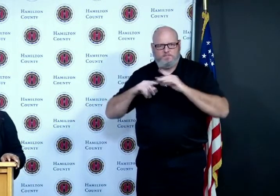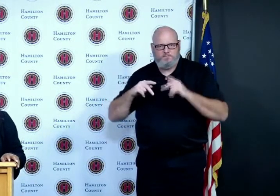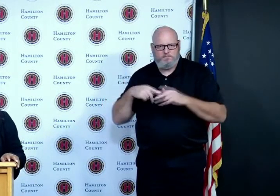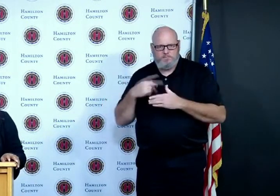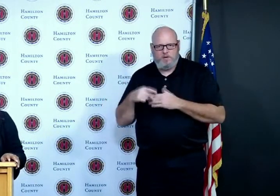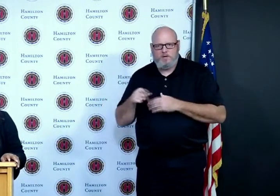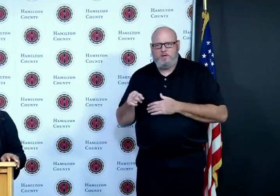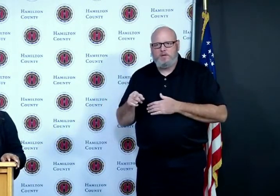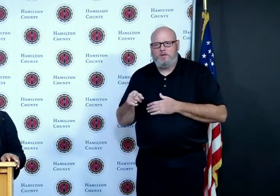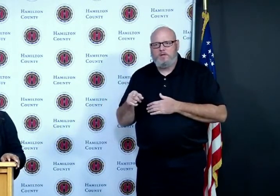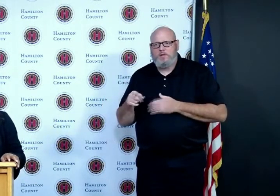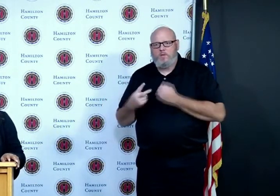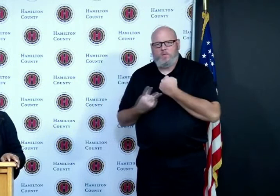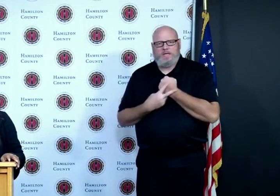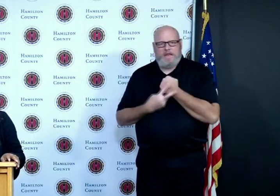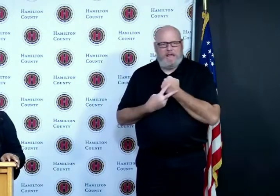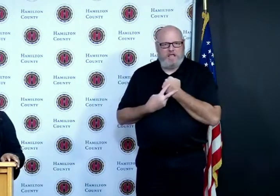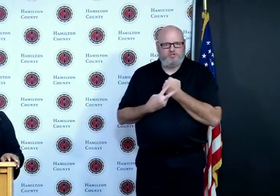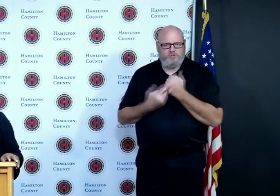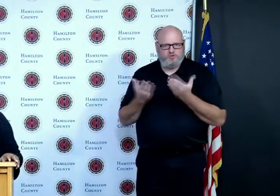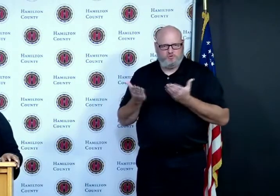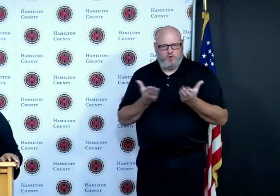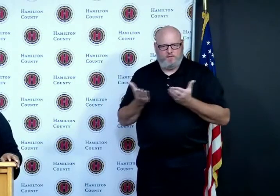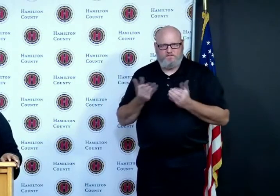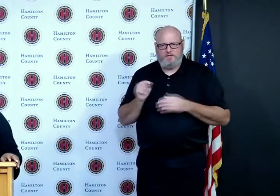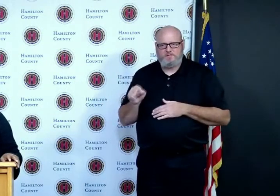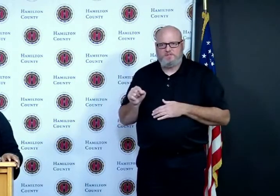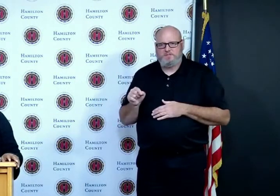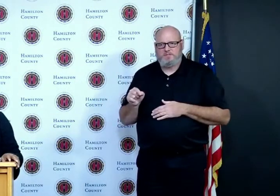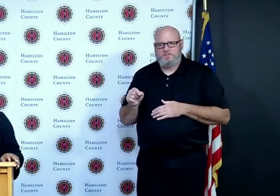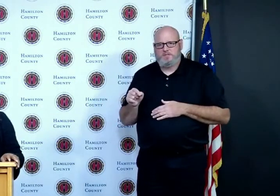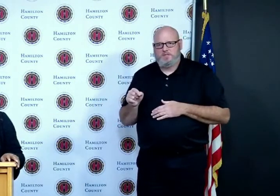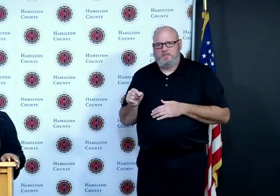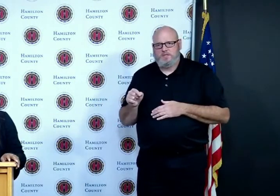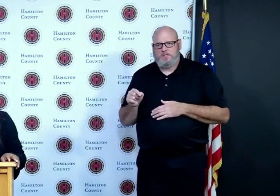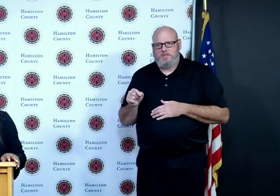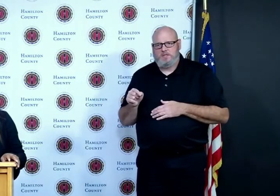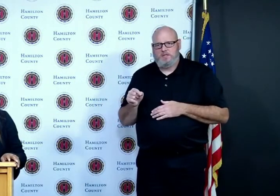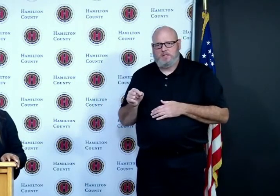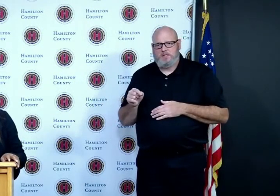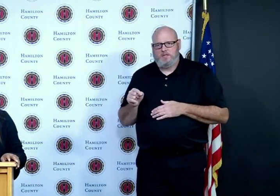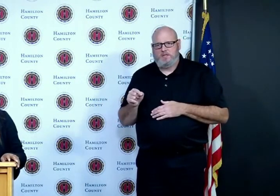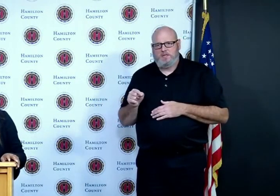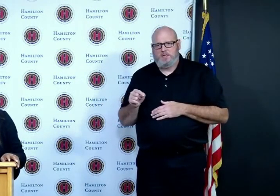and we know that people are in a state of emergency this is not a poverty service